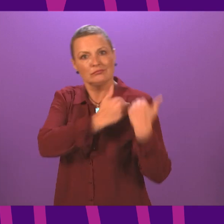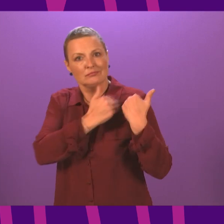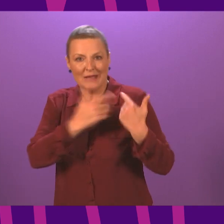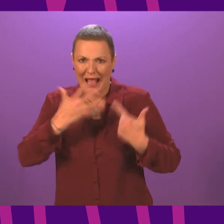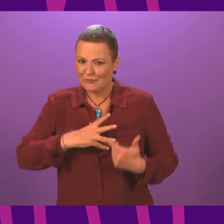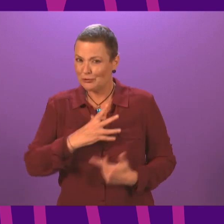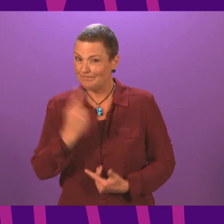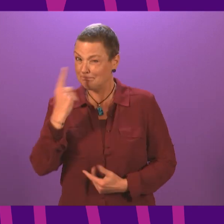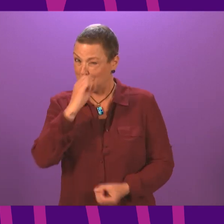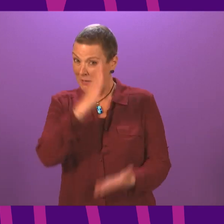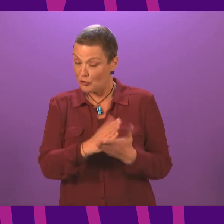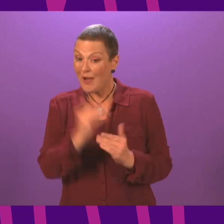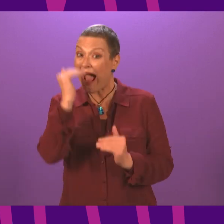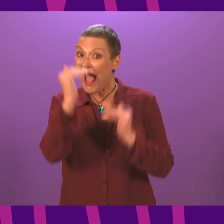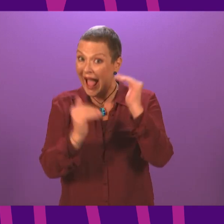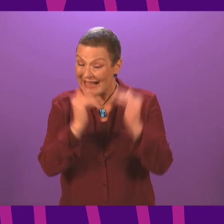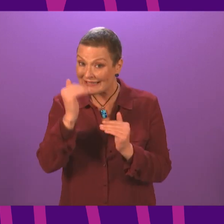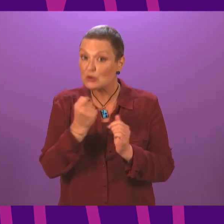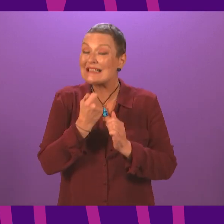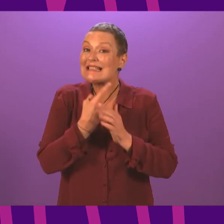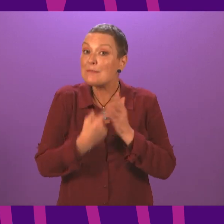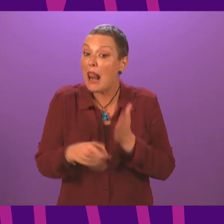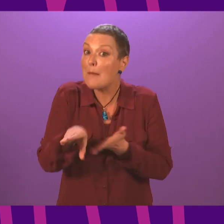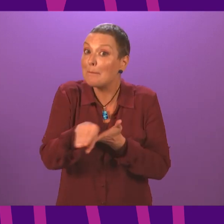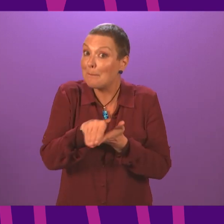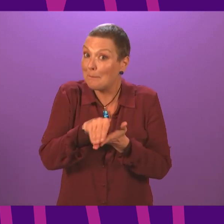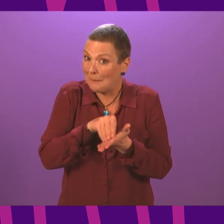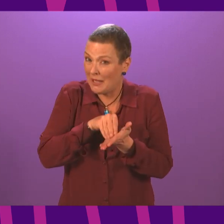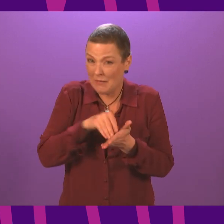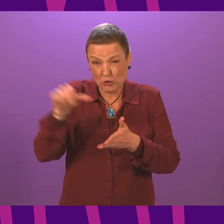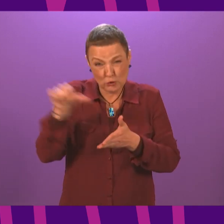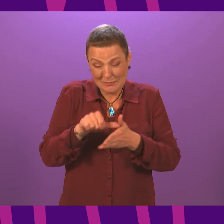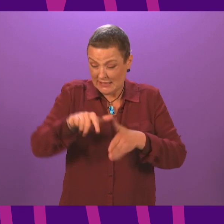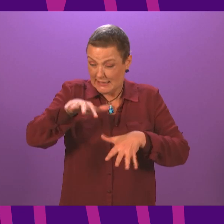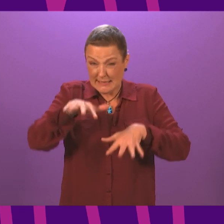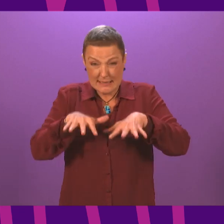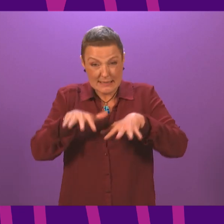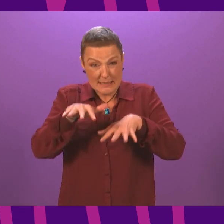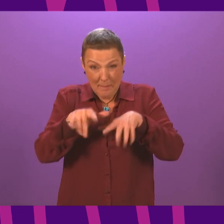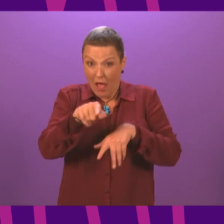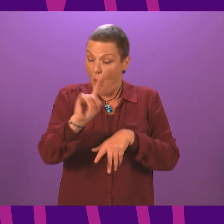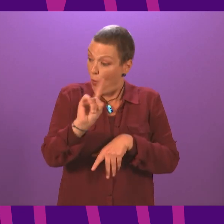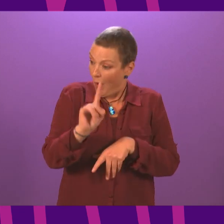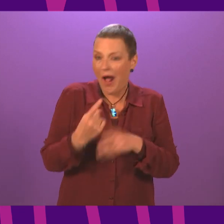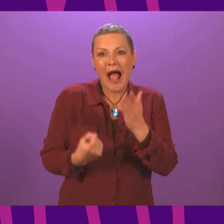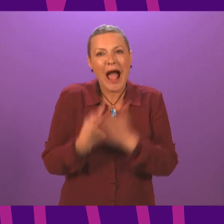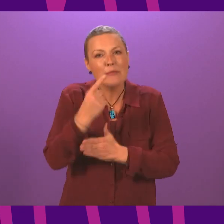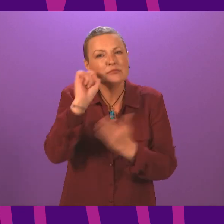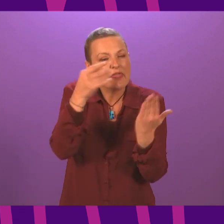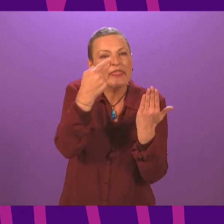need to keep adult disability payment along much the same lines as what is done under the criteria